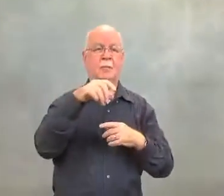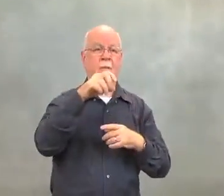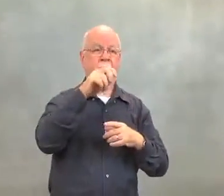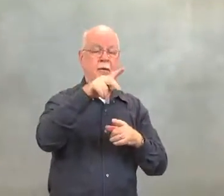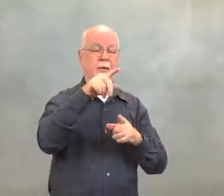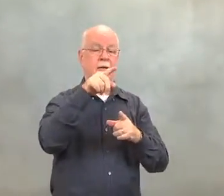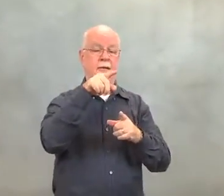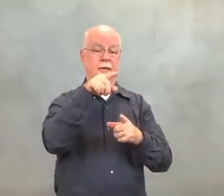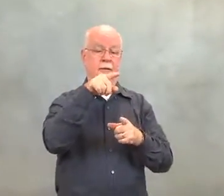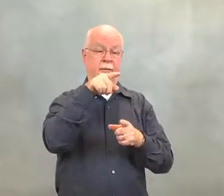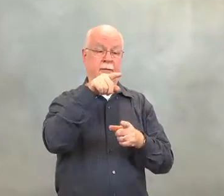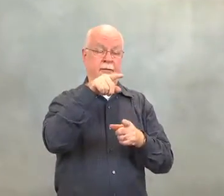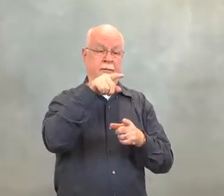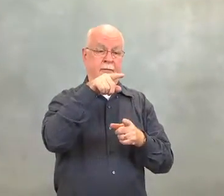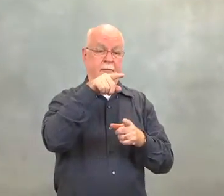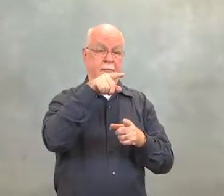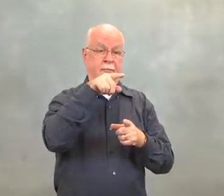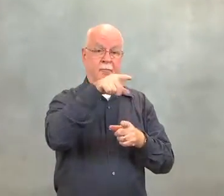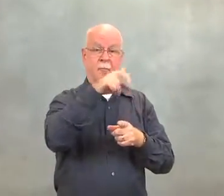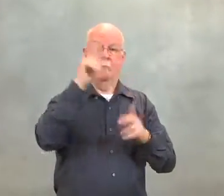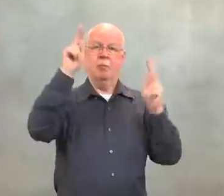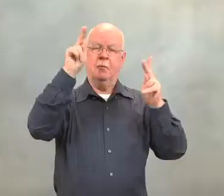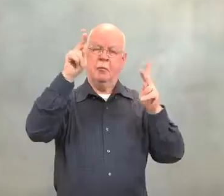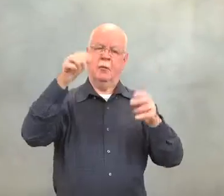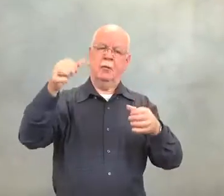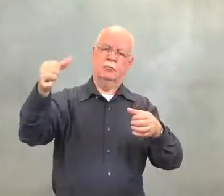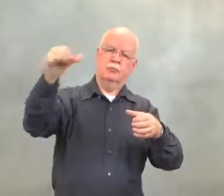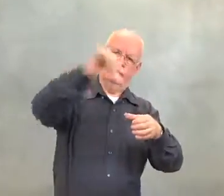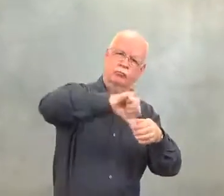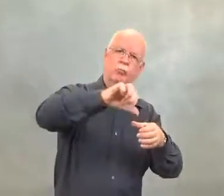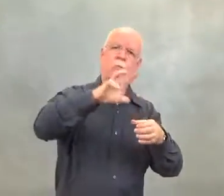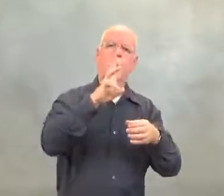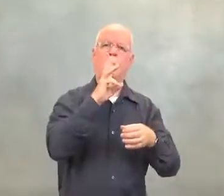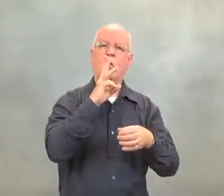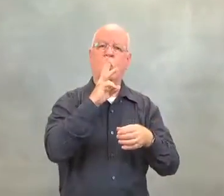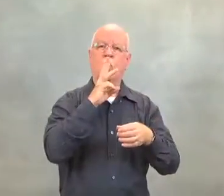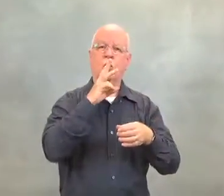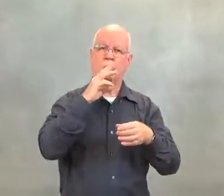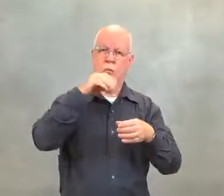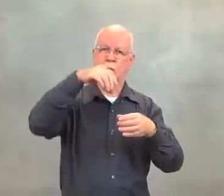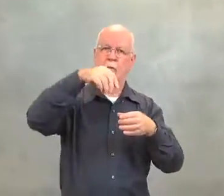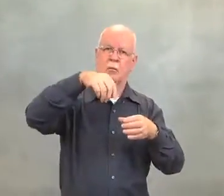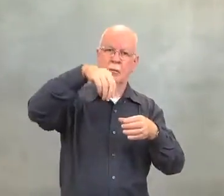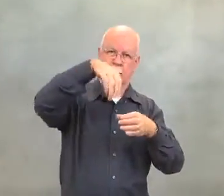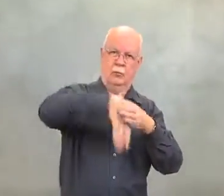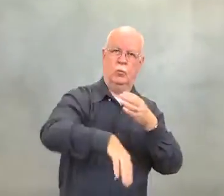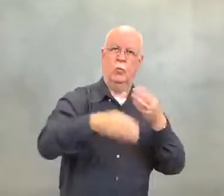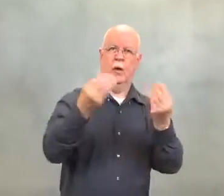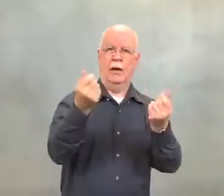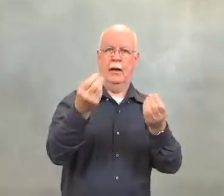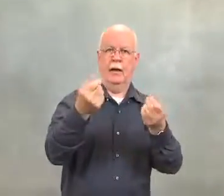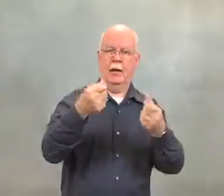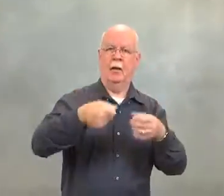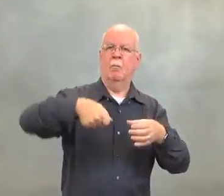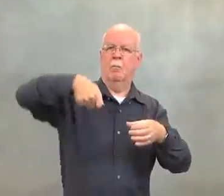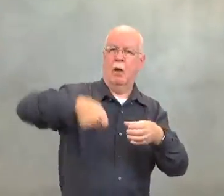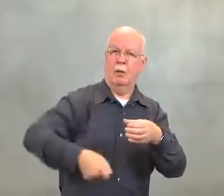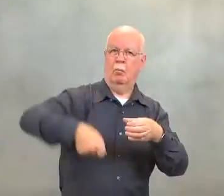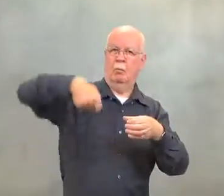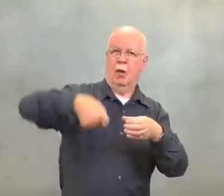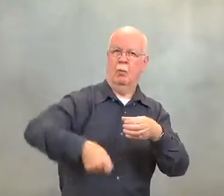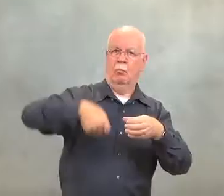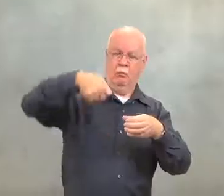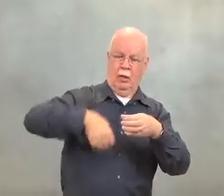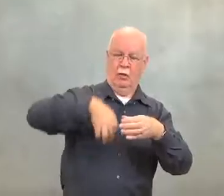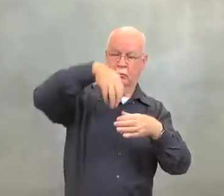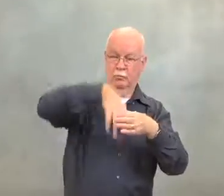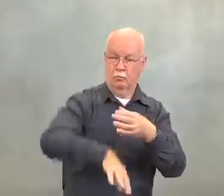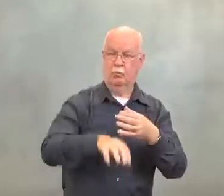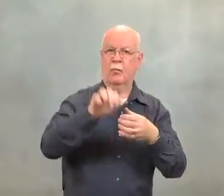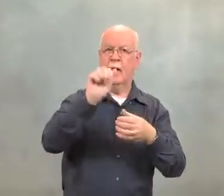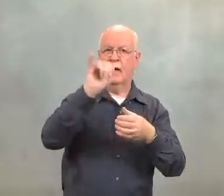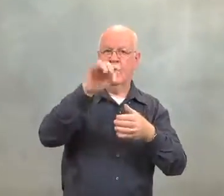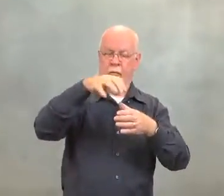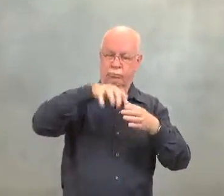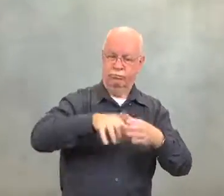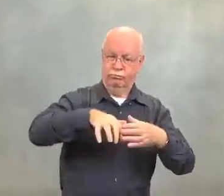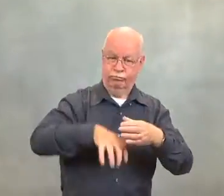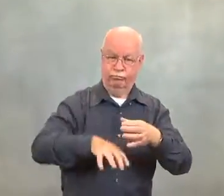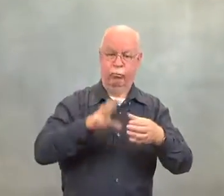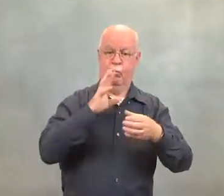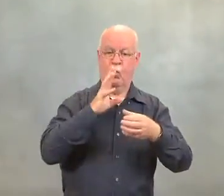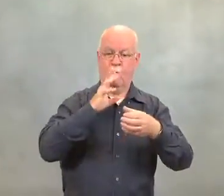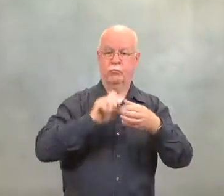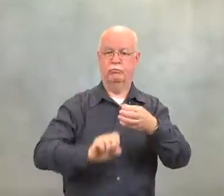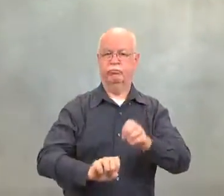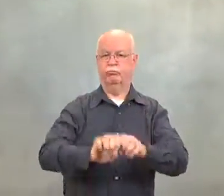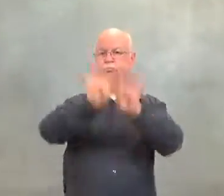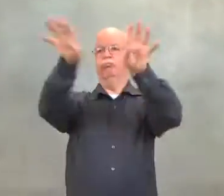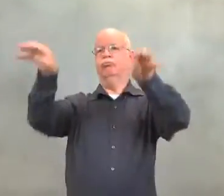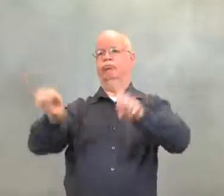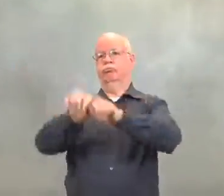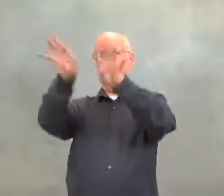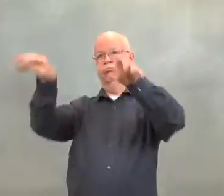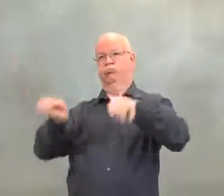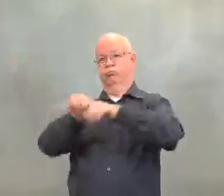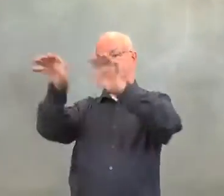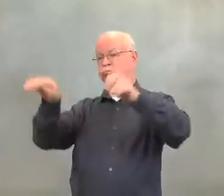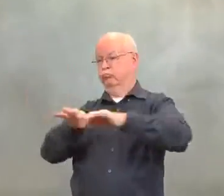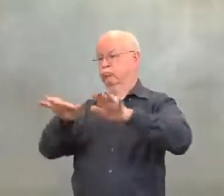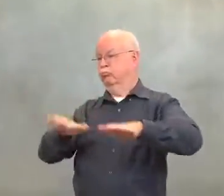People would pour water into the ground, then air was pumped in